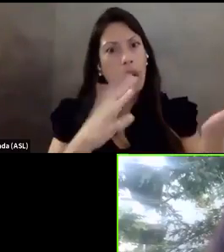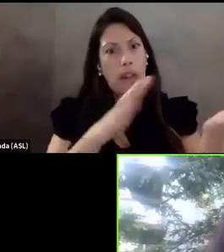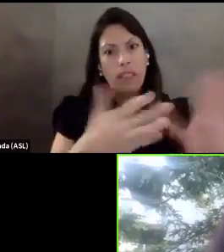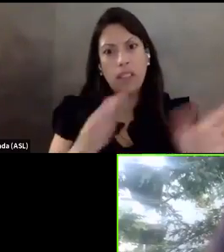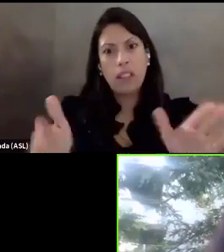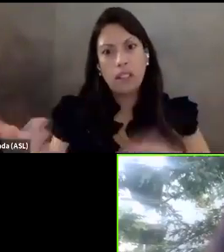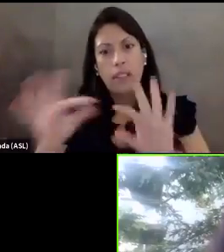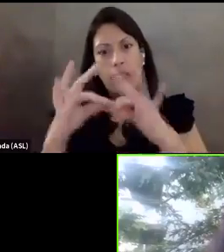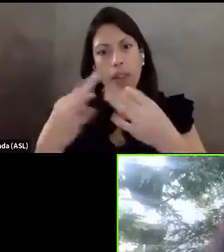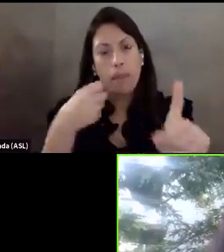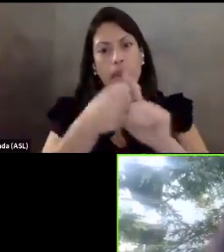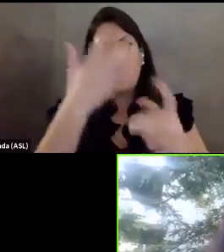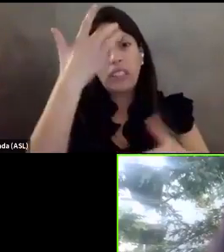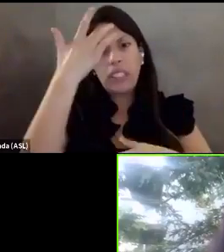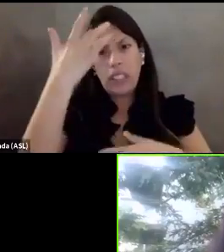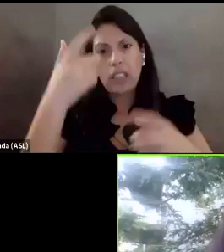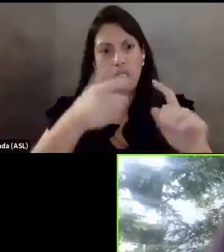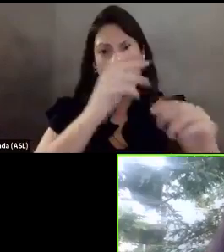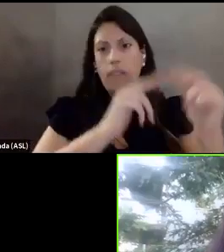So from our perspective in the county,